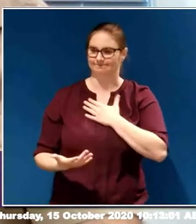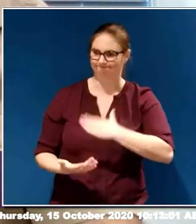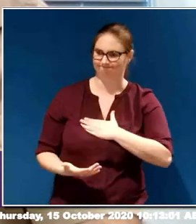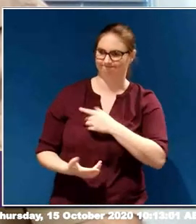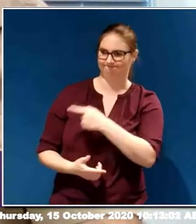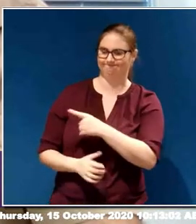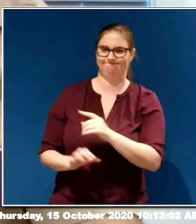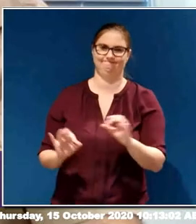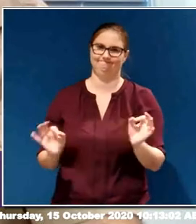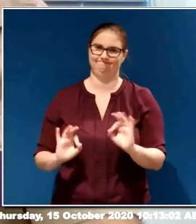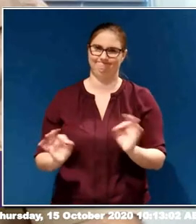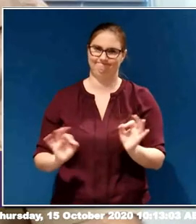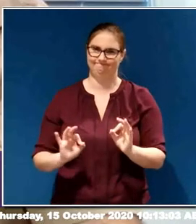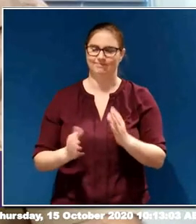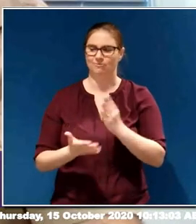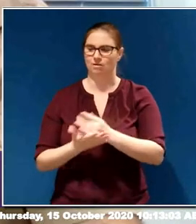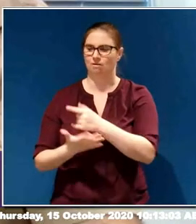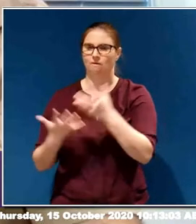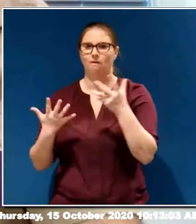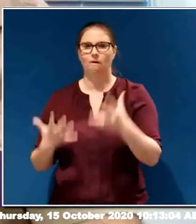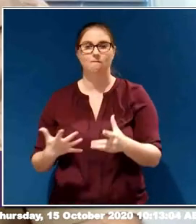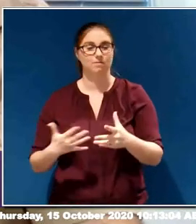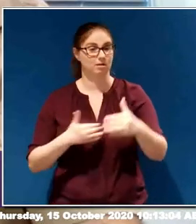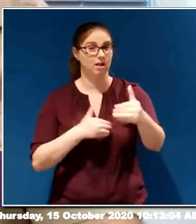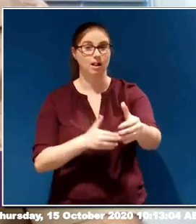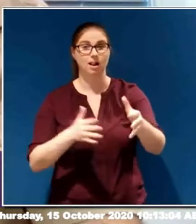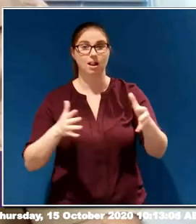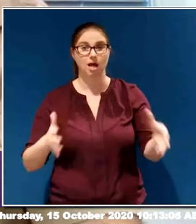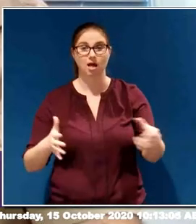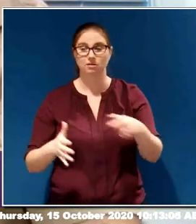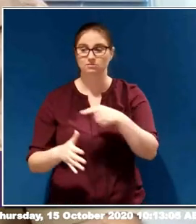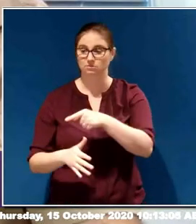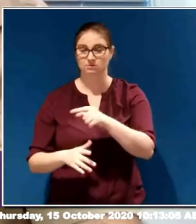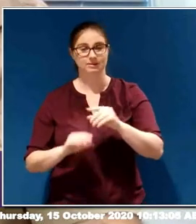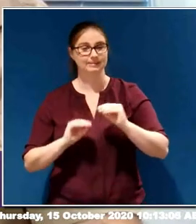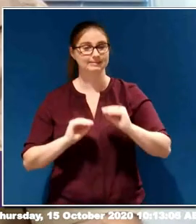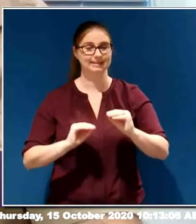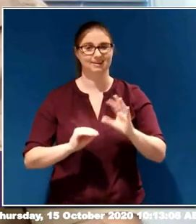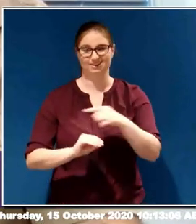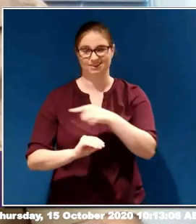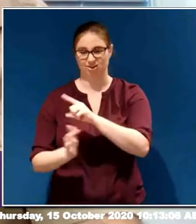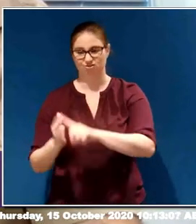the class who had a disability, left out a lot of the activities.